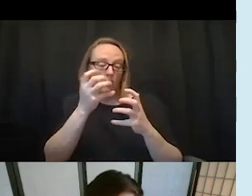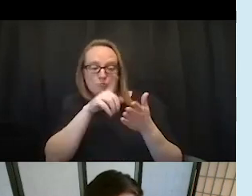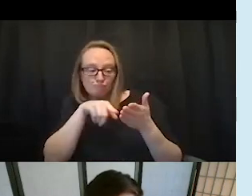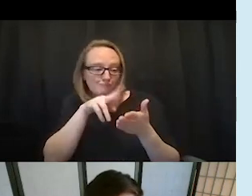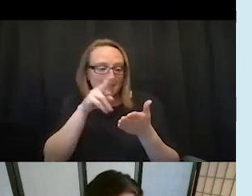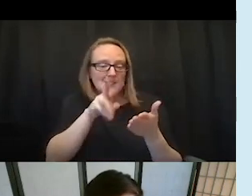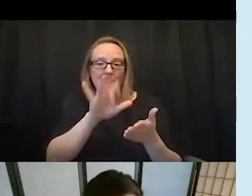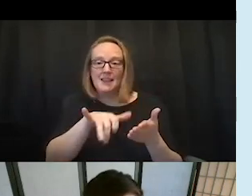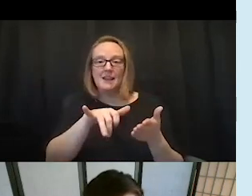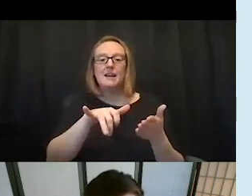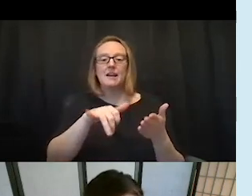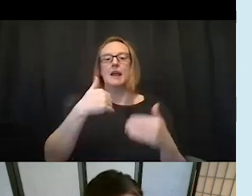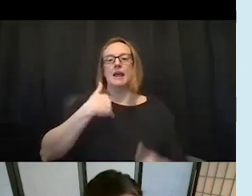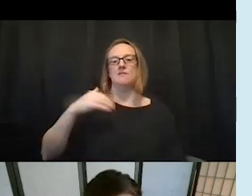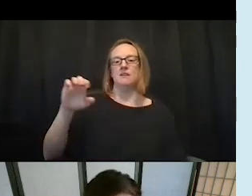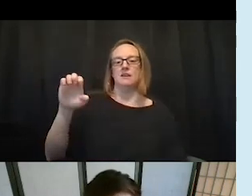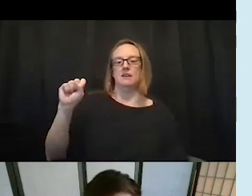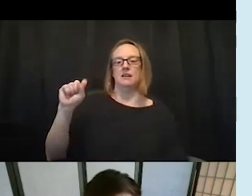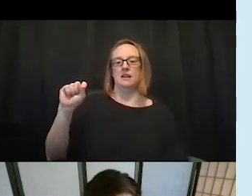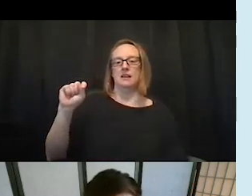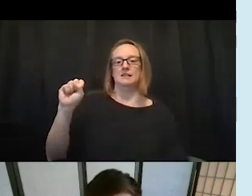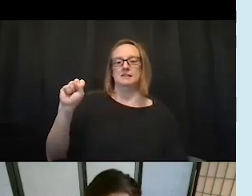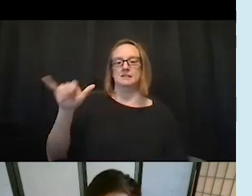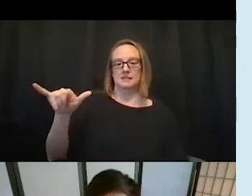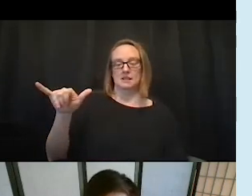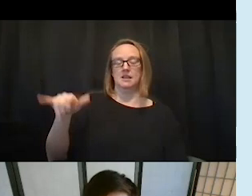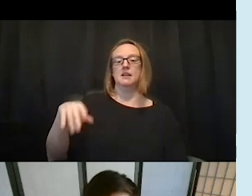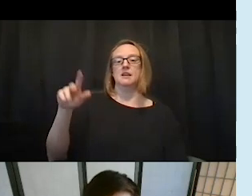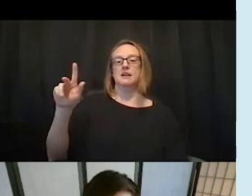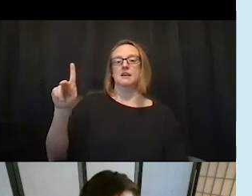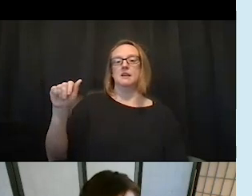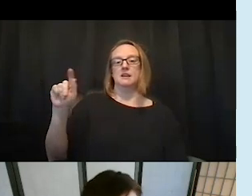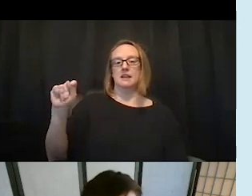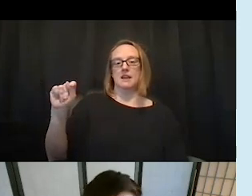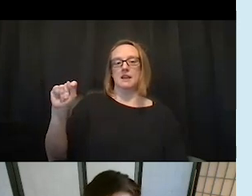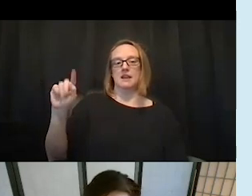um I have it an Etsy store at katdustcreations.etsy.com and